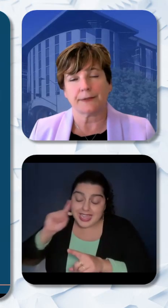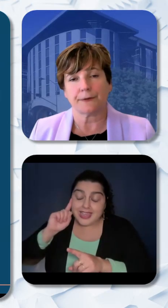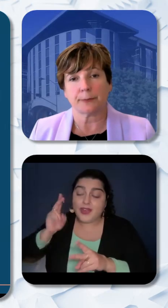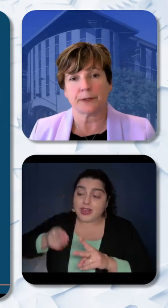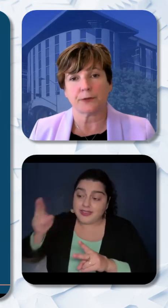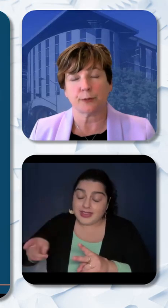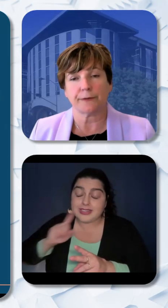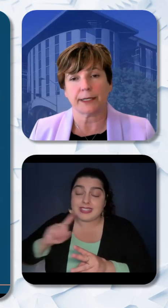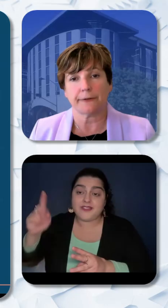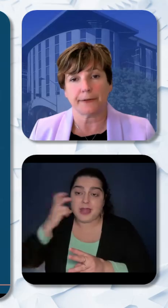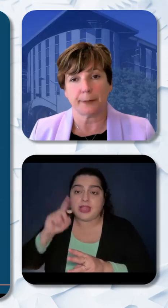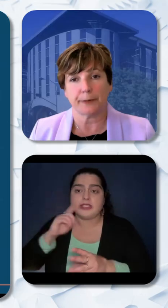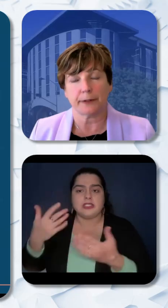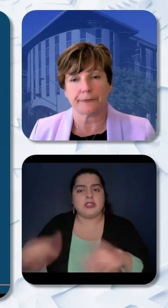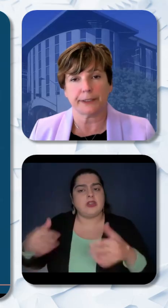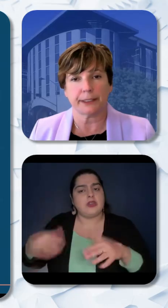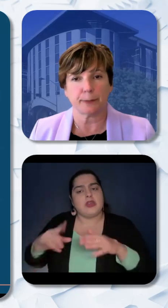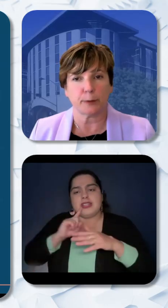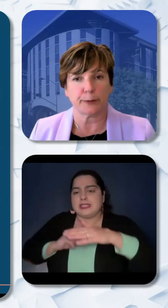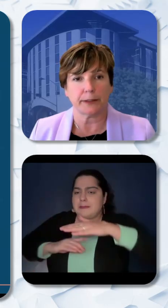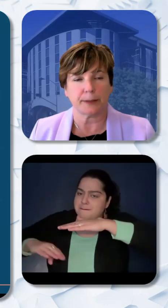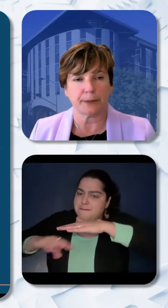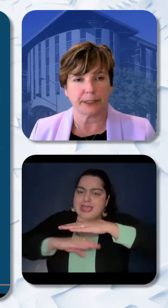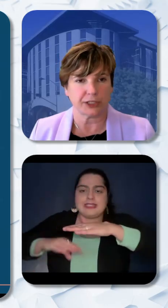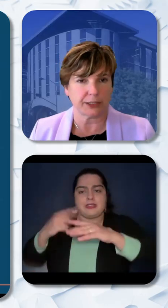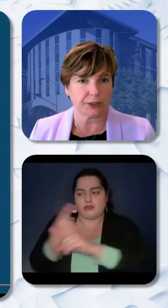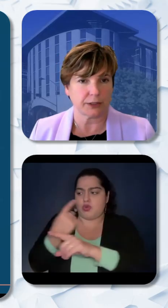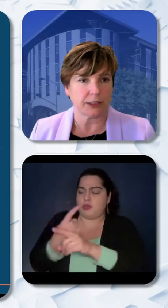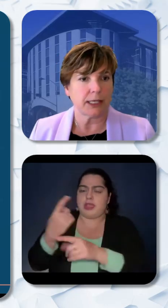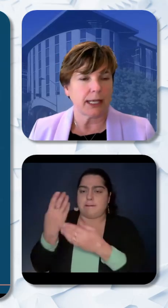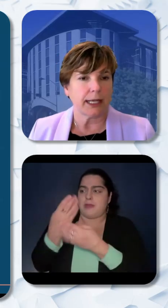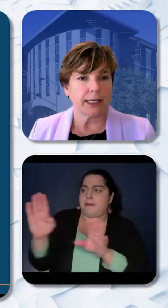is fundamental to providing a FAPE, a free and appropriate public education.